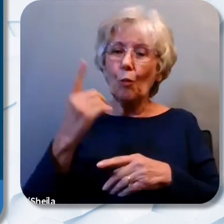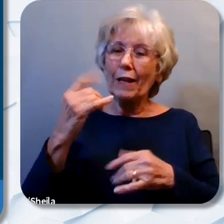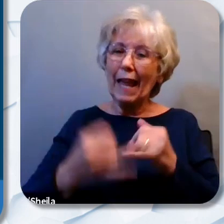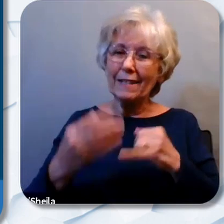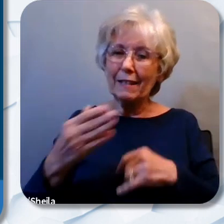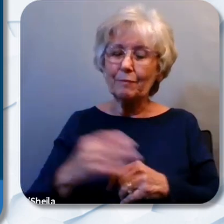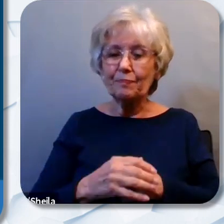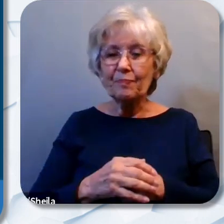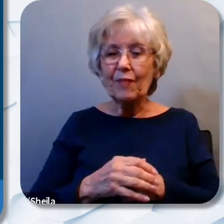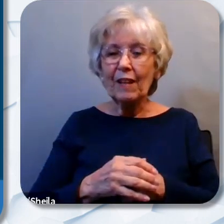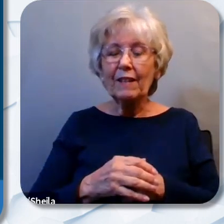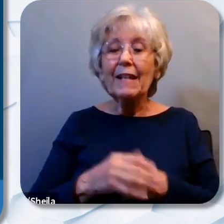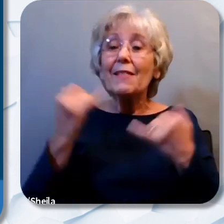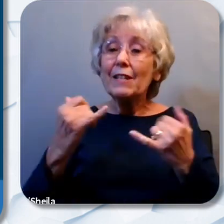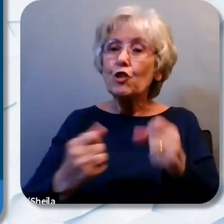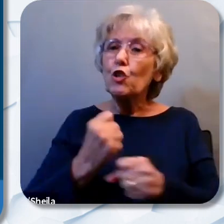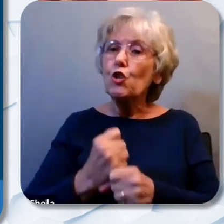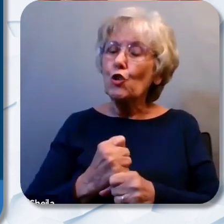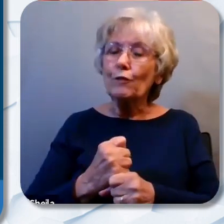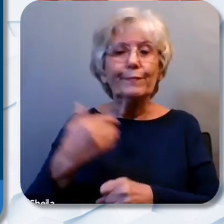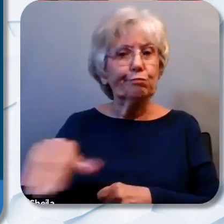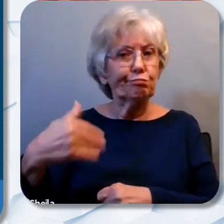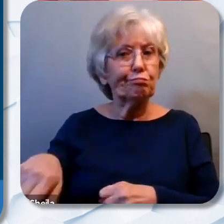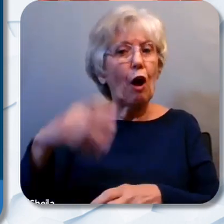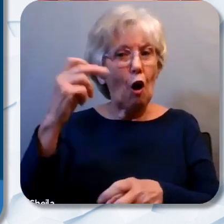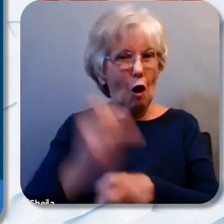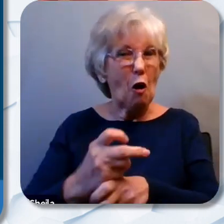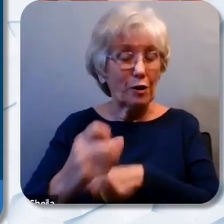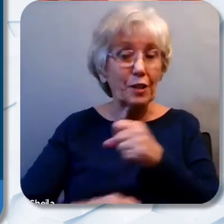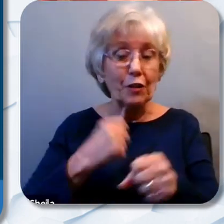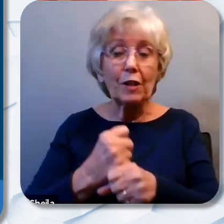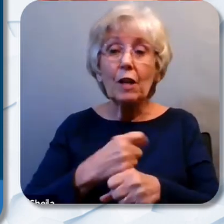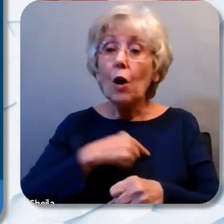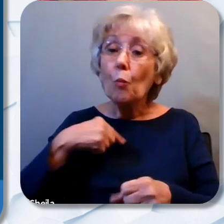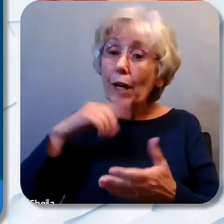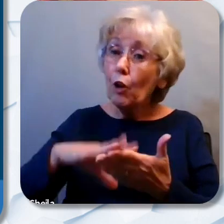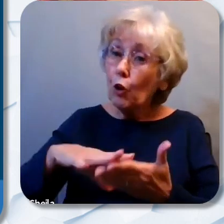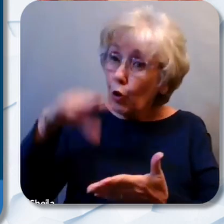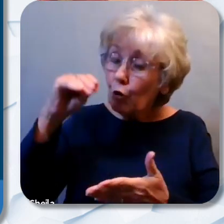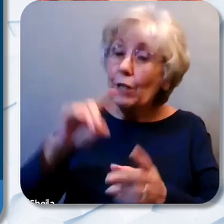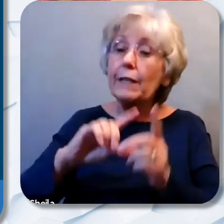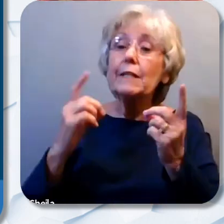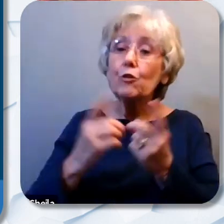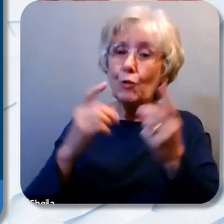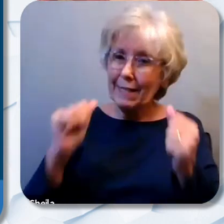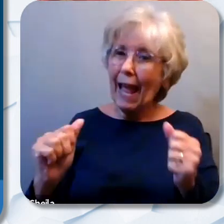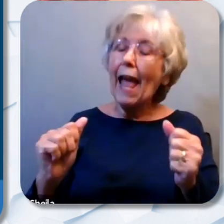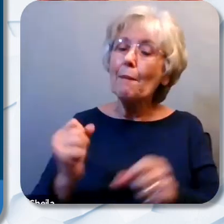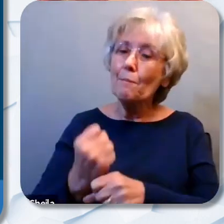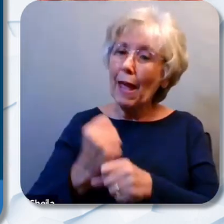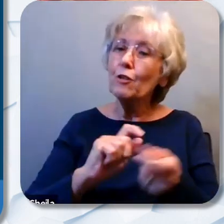this has been a hard year, but what we learned is that districts can make change quickly. And they